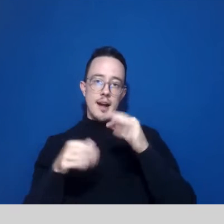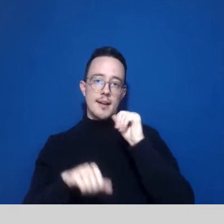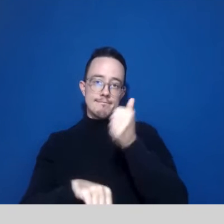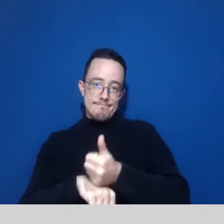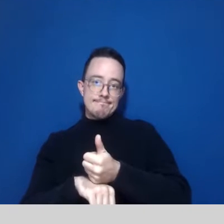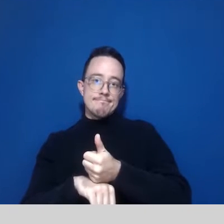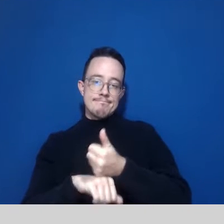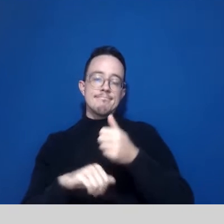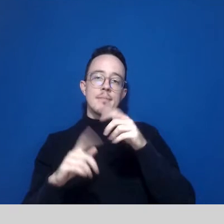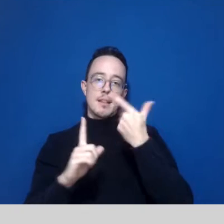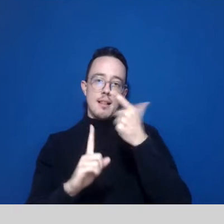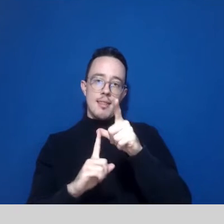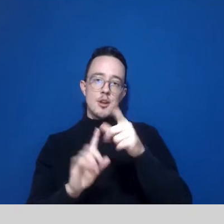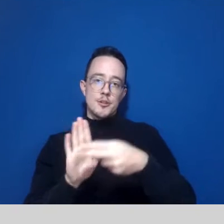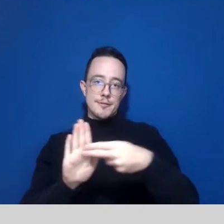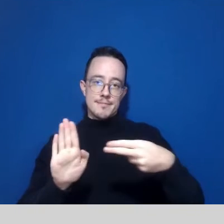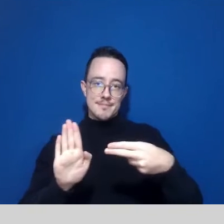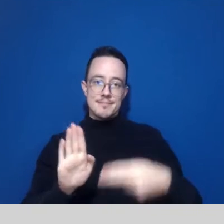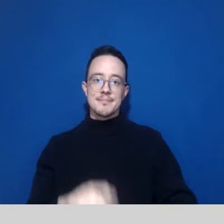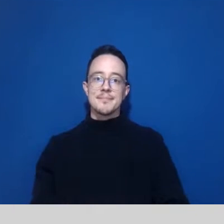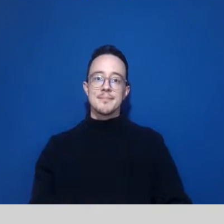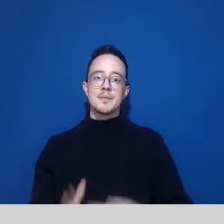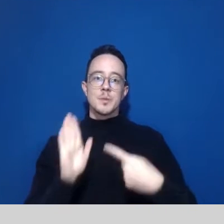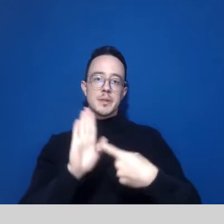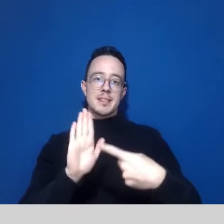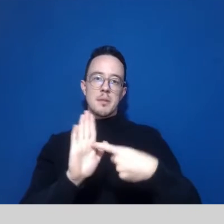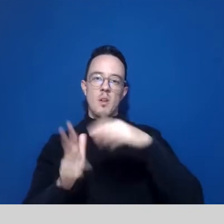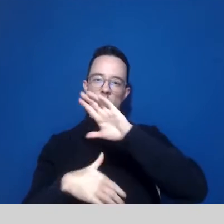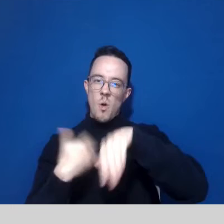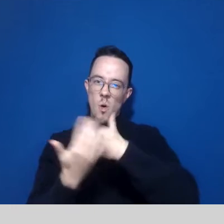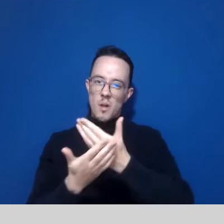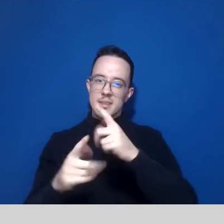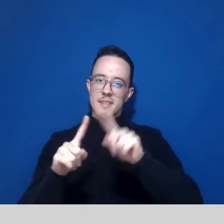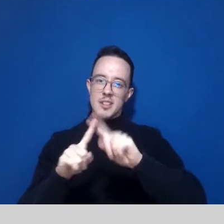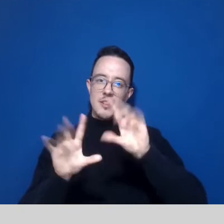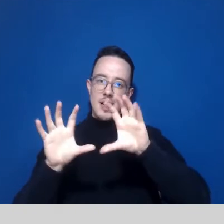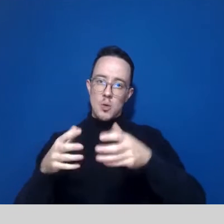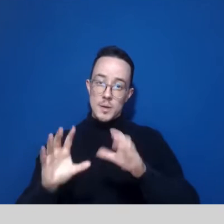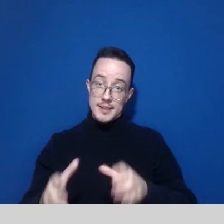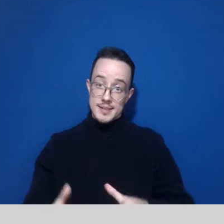and that are defined as letters. So this is the list of all categories.